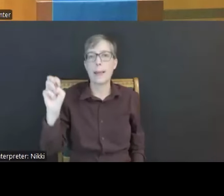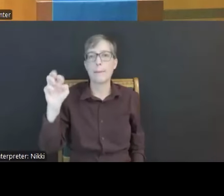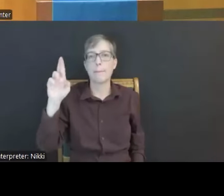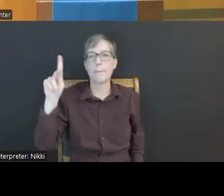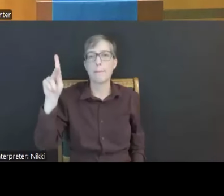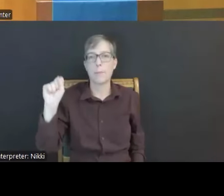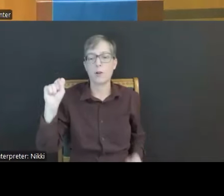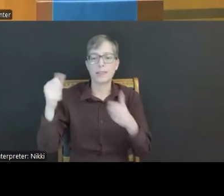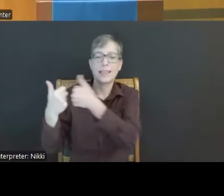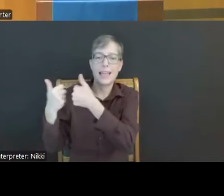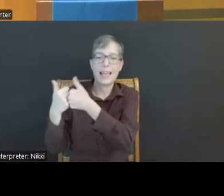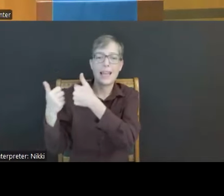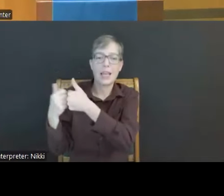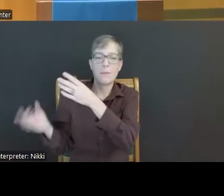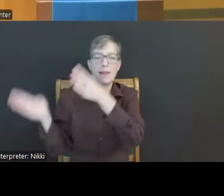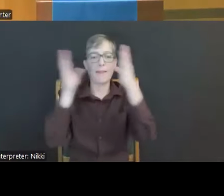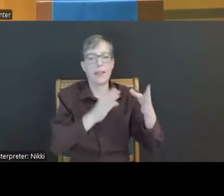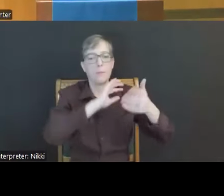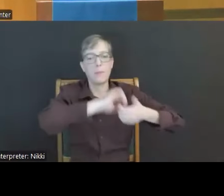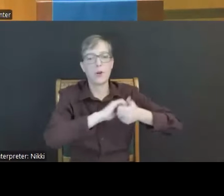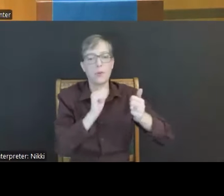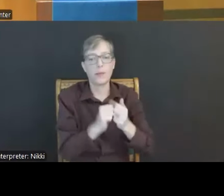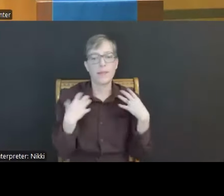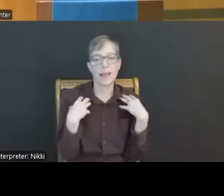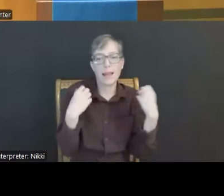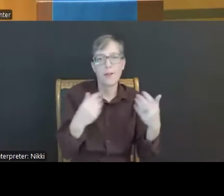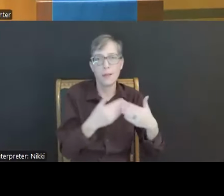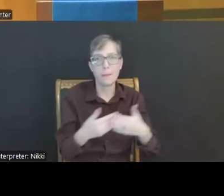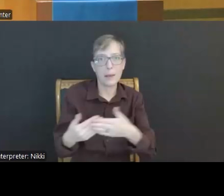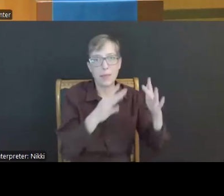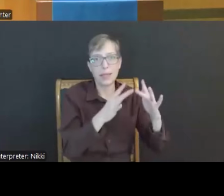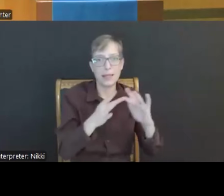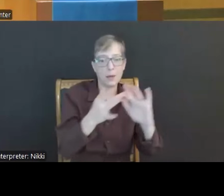healthy baby network uh we just love you know just being out in the Community Education Ed educating